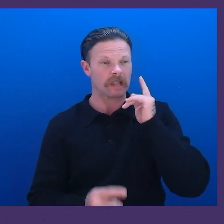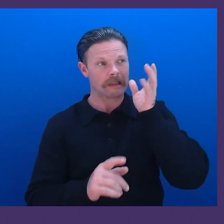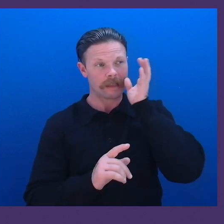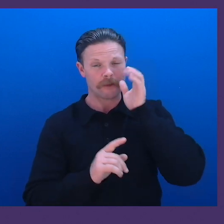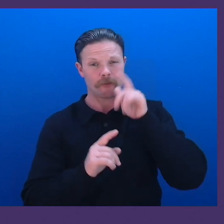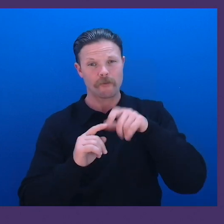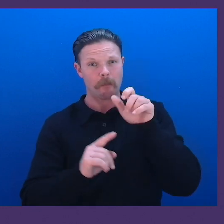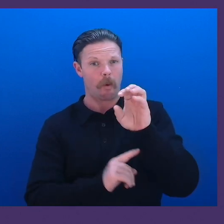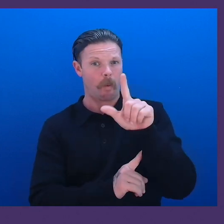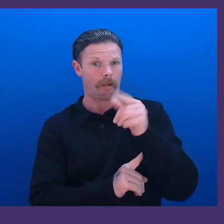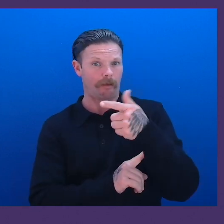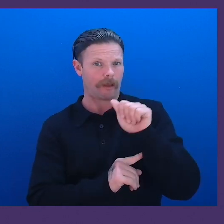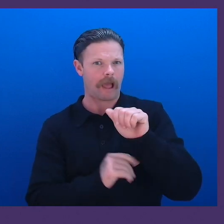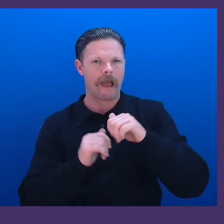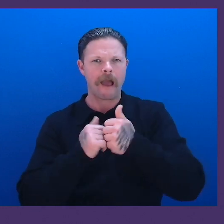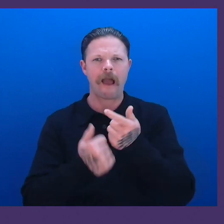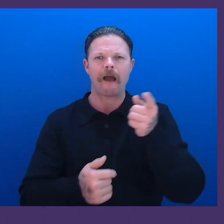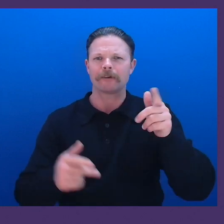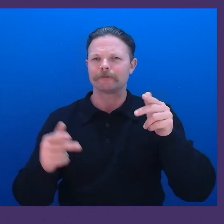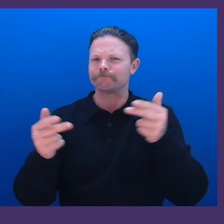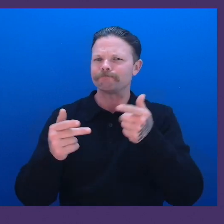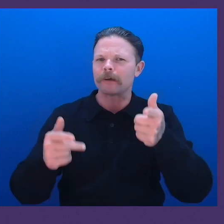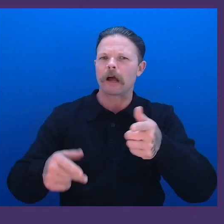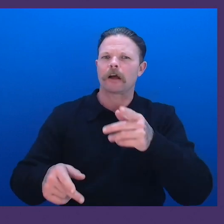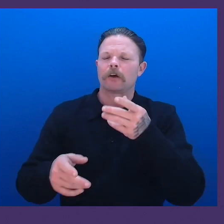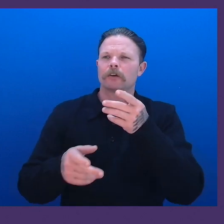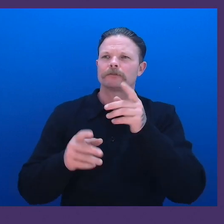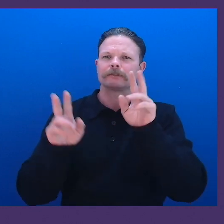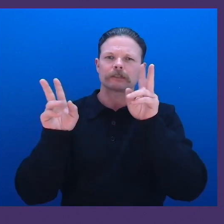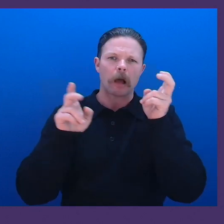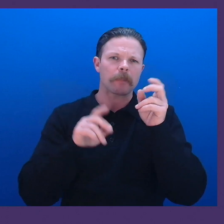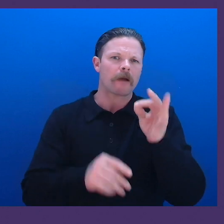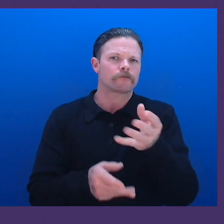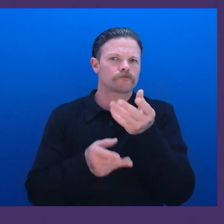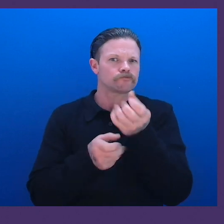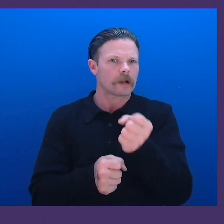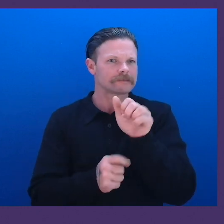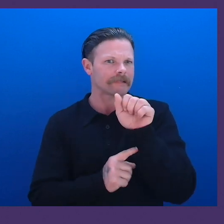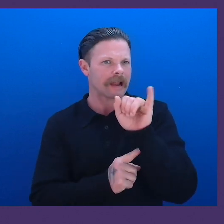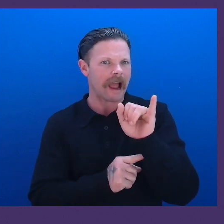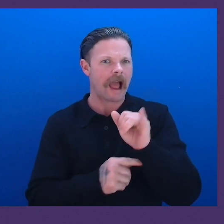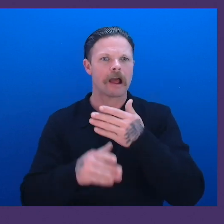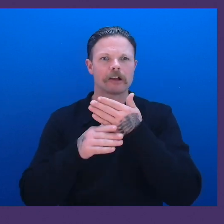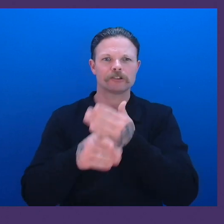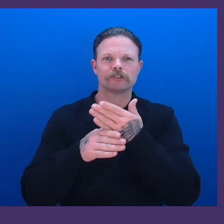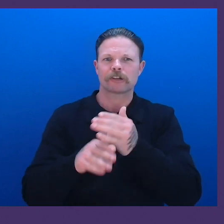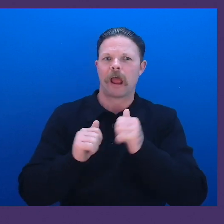in a responsible manner. True will share how at AvePoint they leverage Copilot Studio